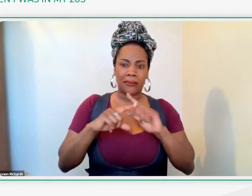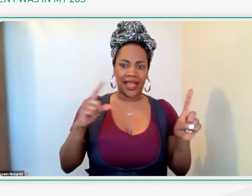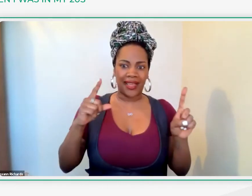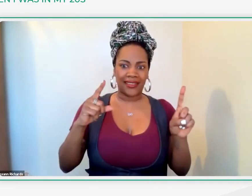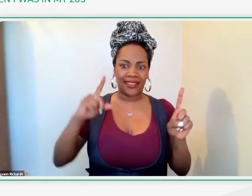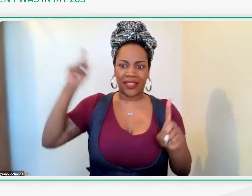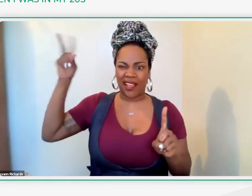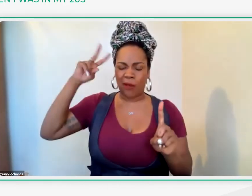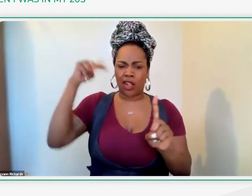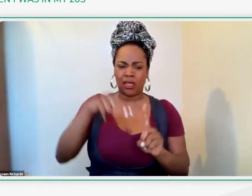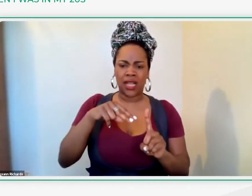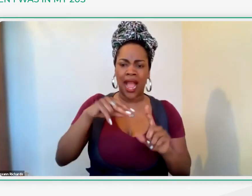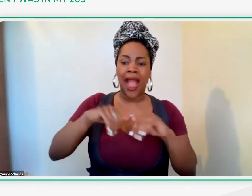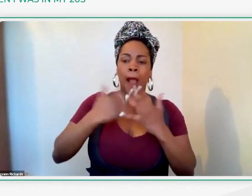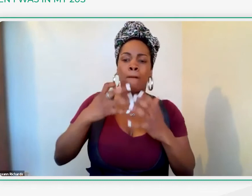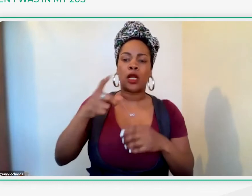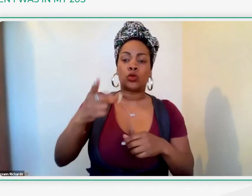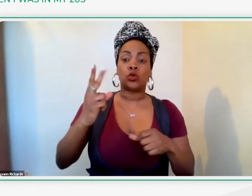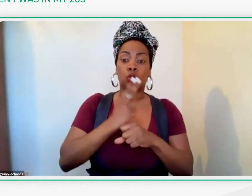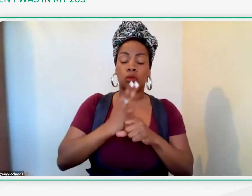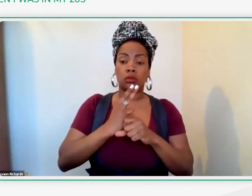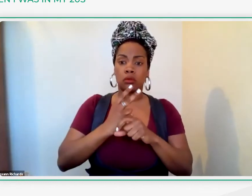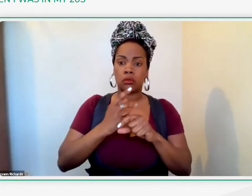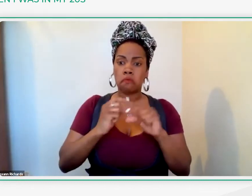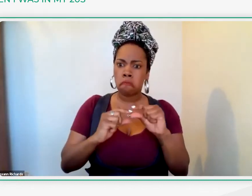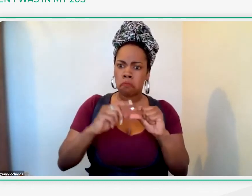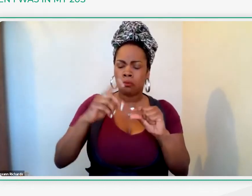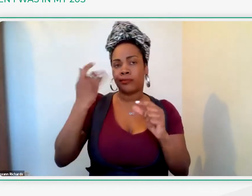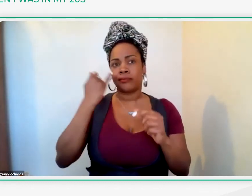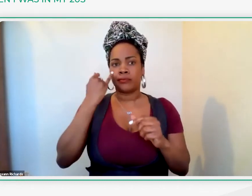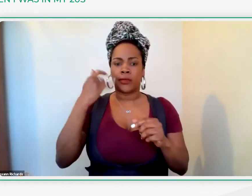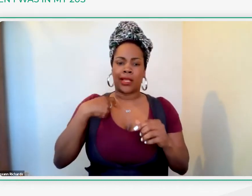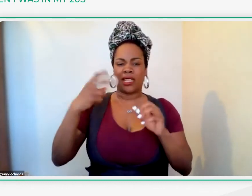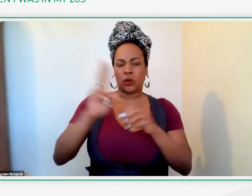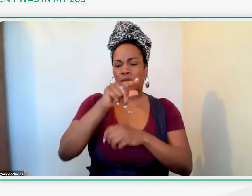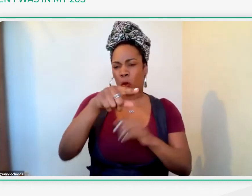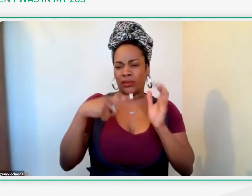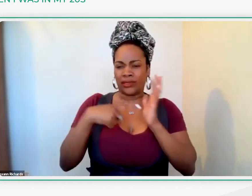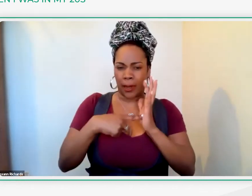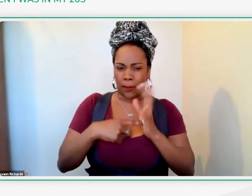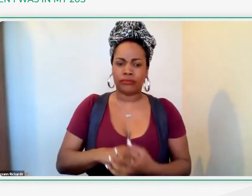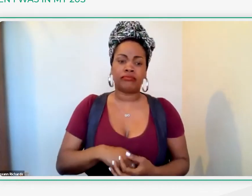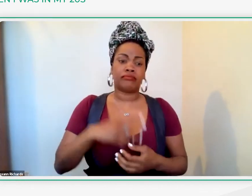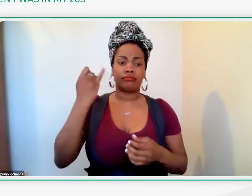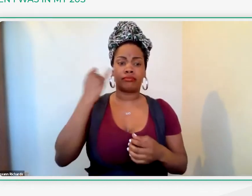For example, going over your credit limit.